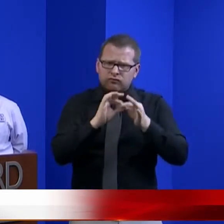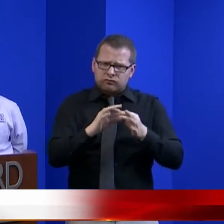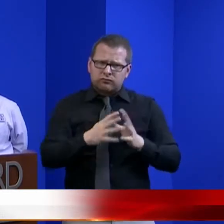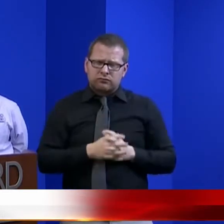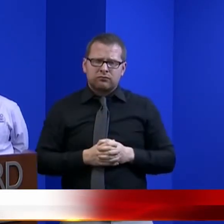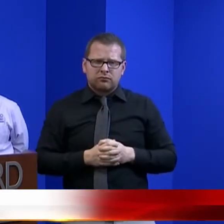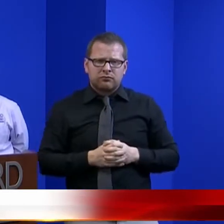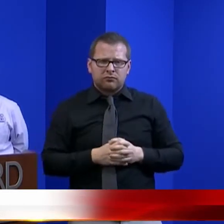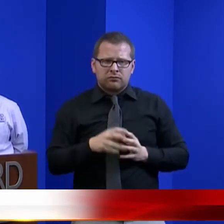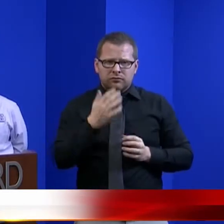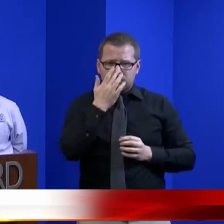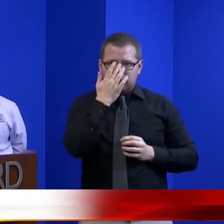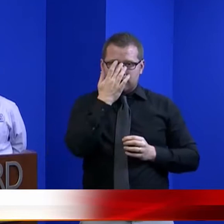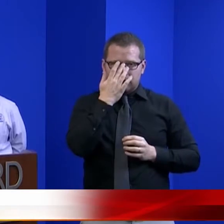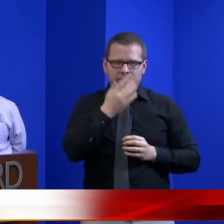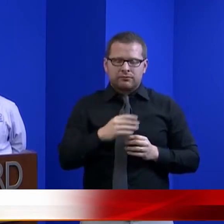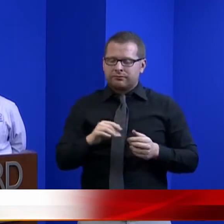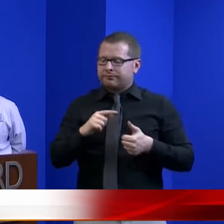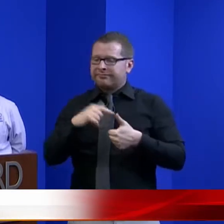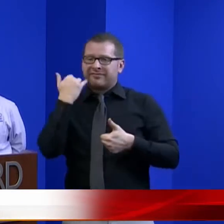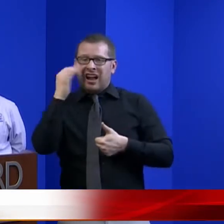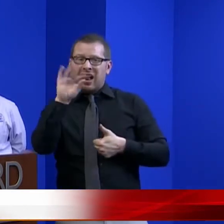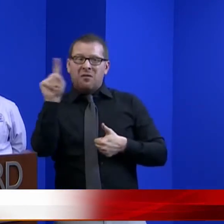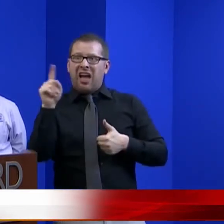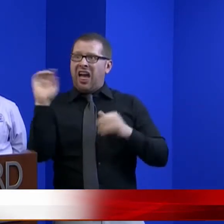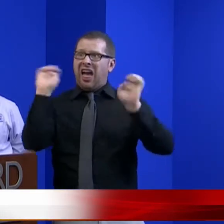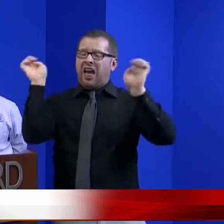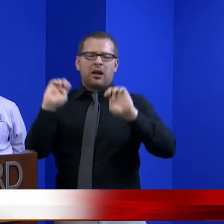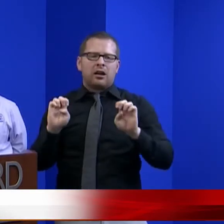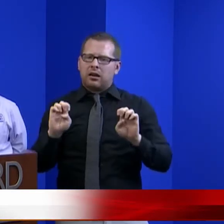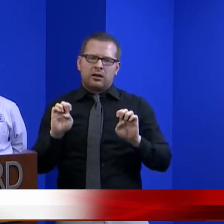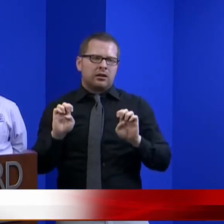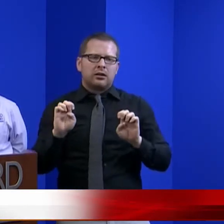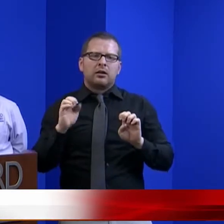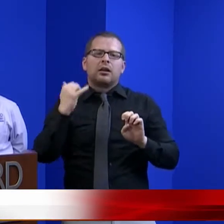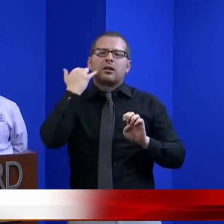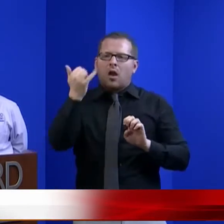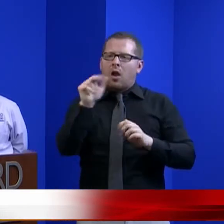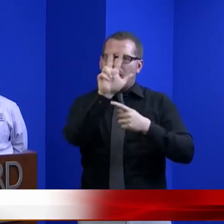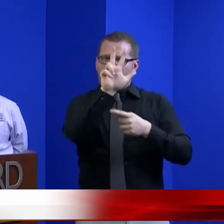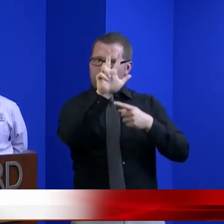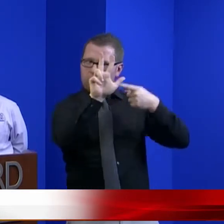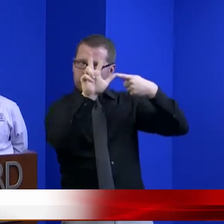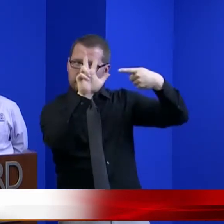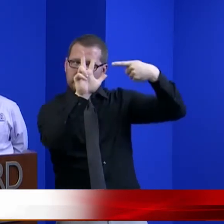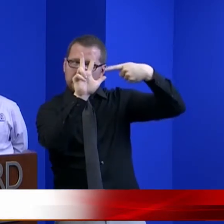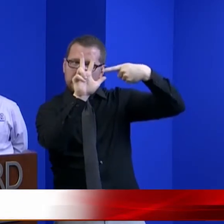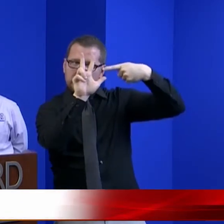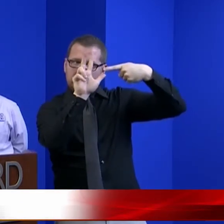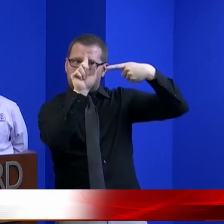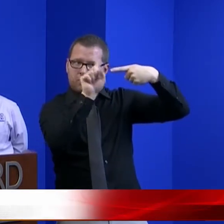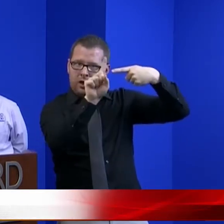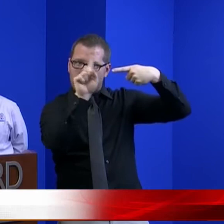ASSISTANCE OR HAVE QUESTIONS YOU SHOULD CALL THE HOTLINE AT 31. HERE'S SOME MORE SAFETY TIPS